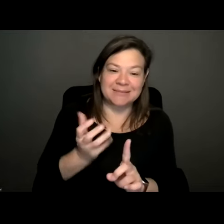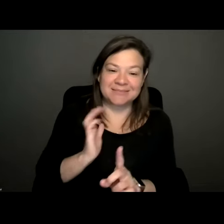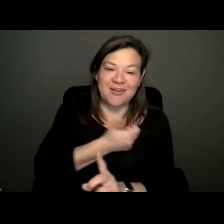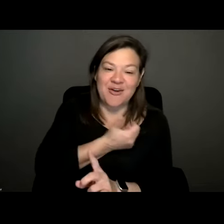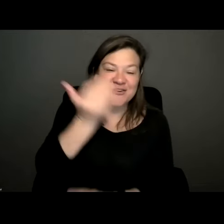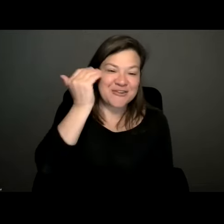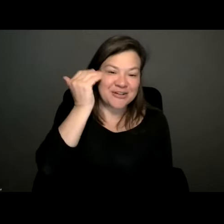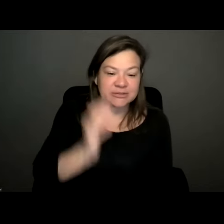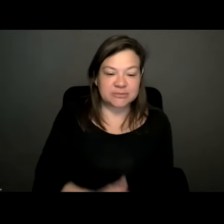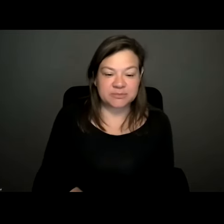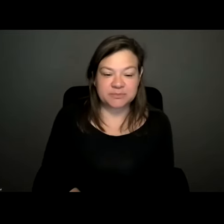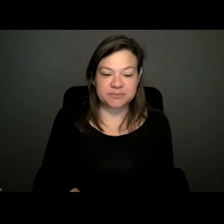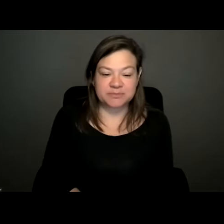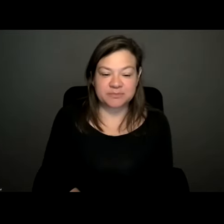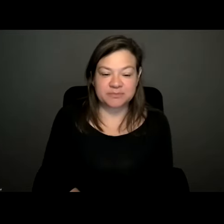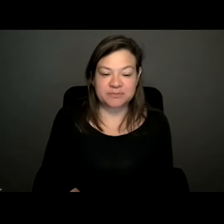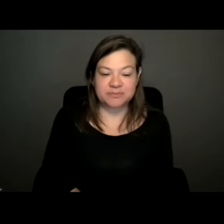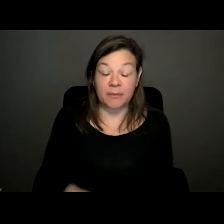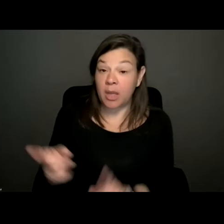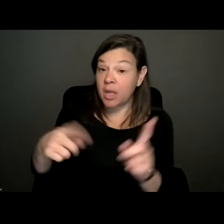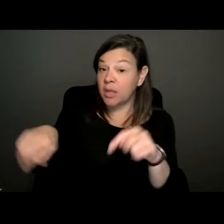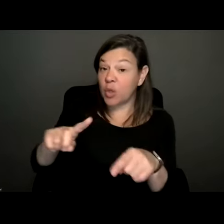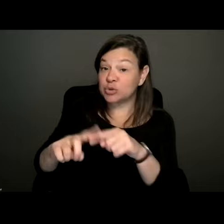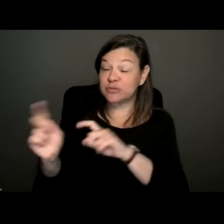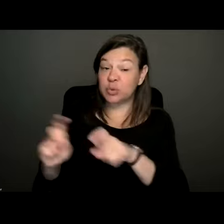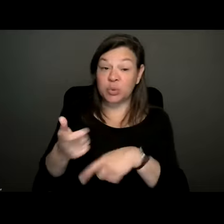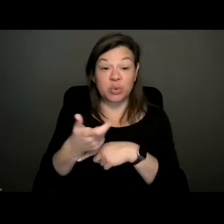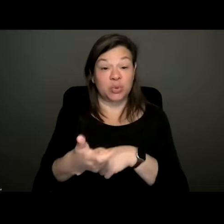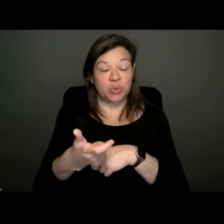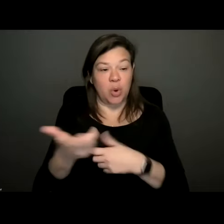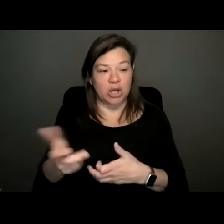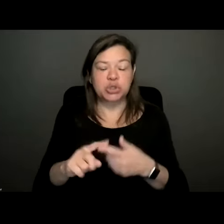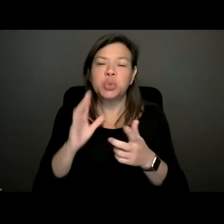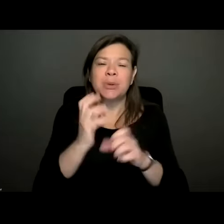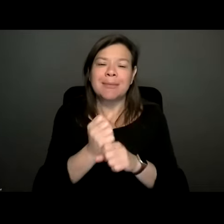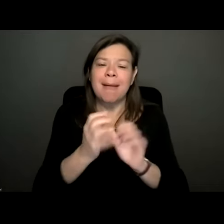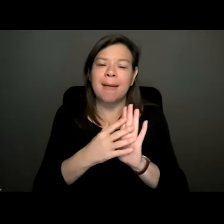And all of you attending will receive a recording of this event